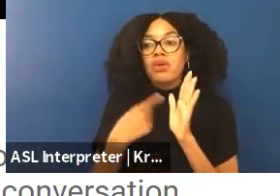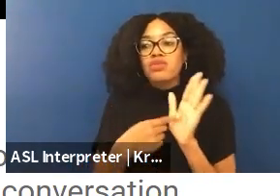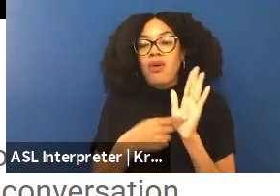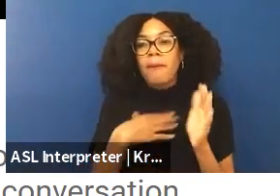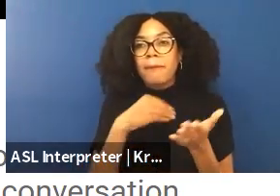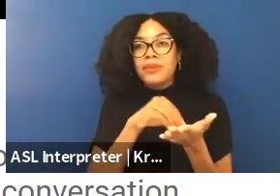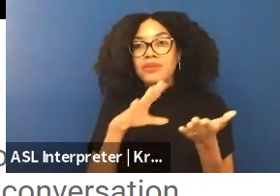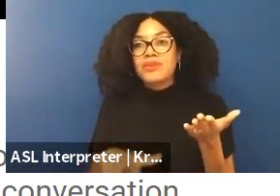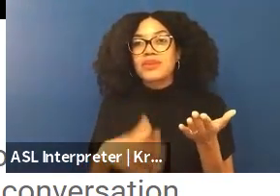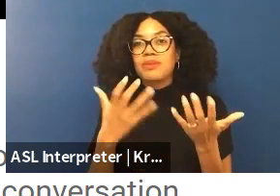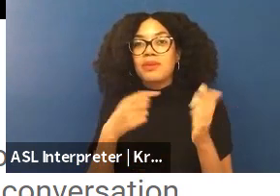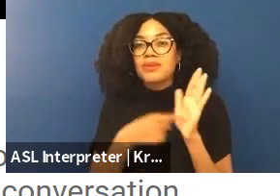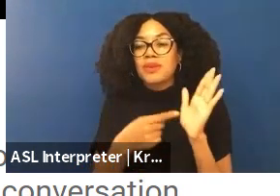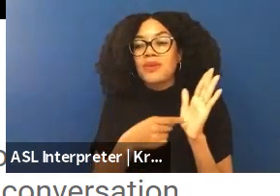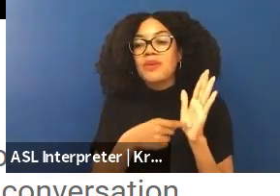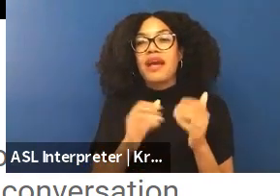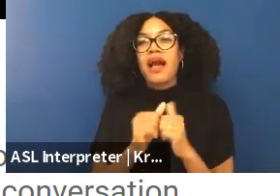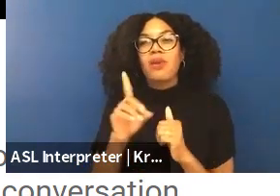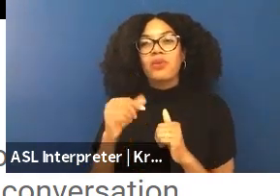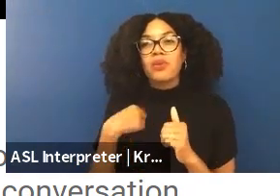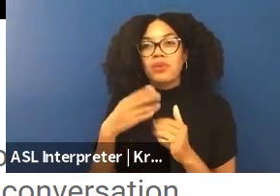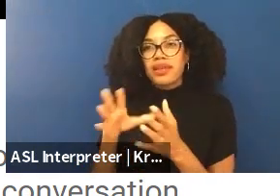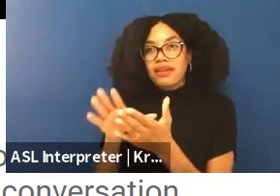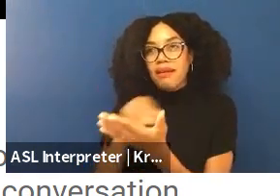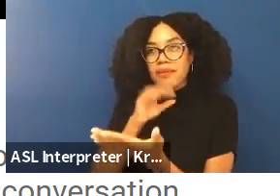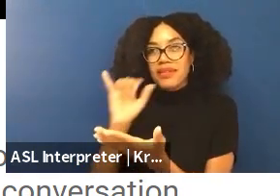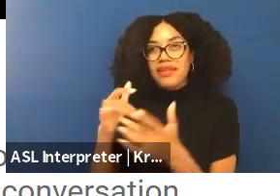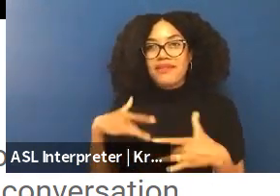how can we replicate that? Where can we get something else like that that